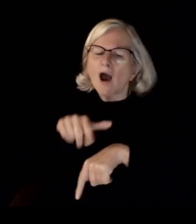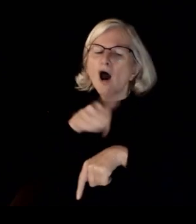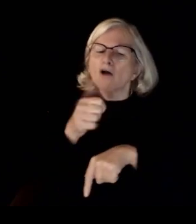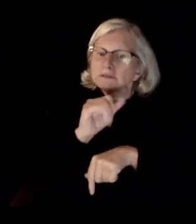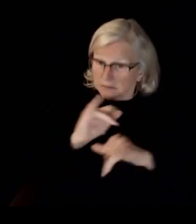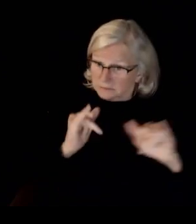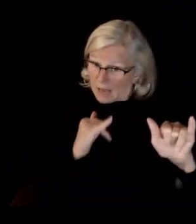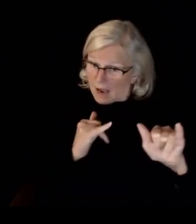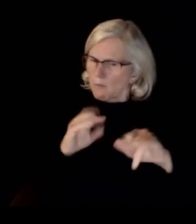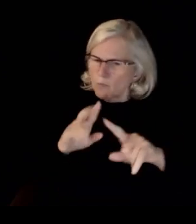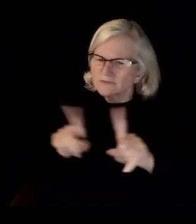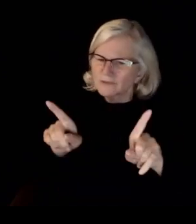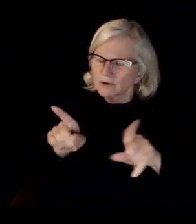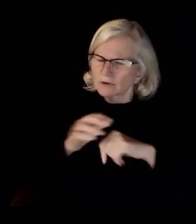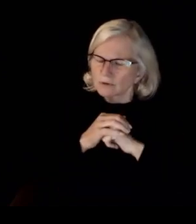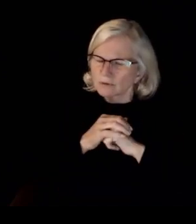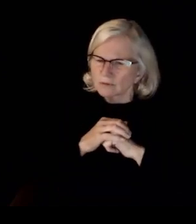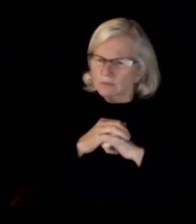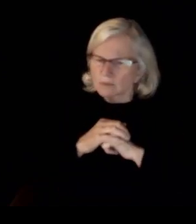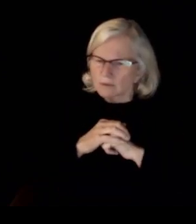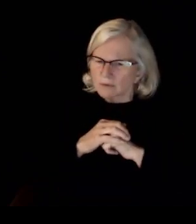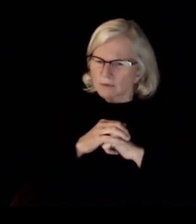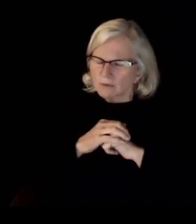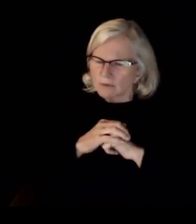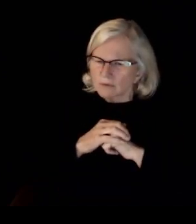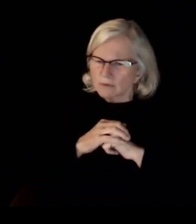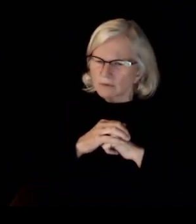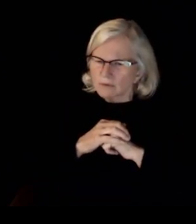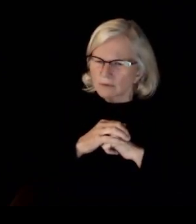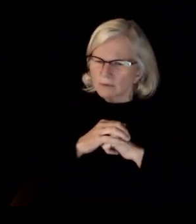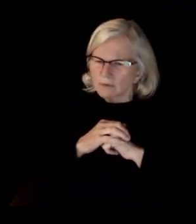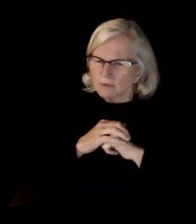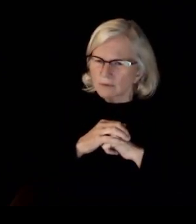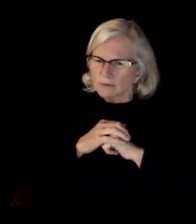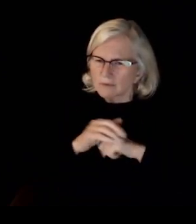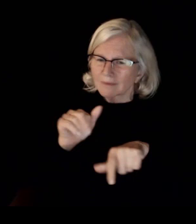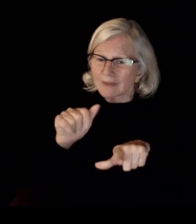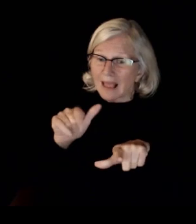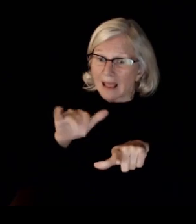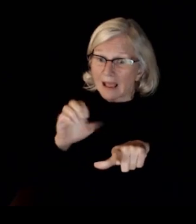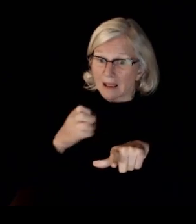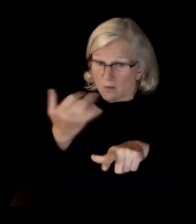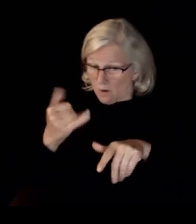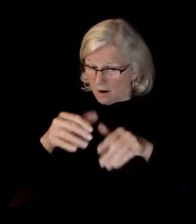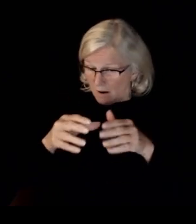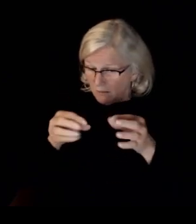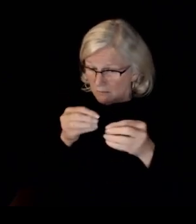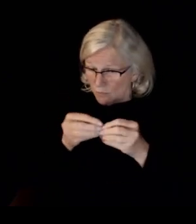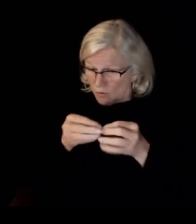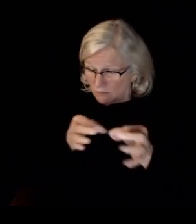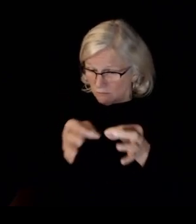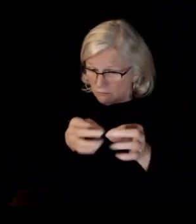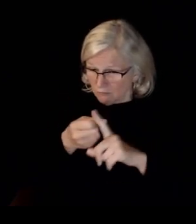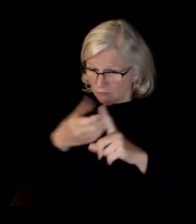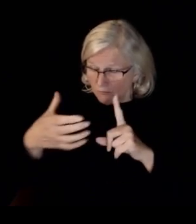Roberts-Davis if you have anything you'd like to add on this question too. The supply chain